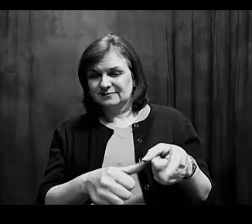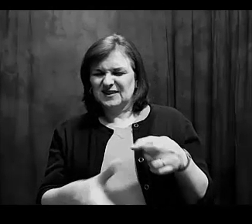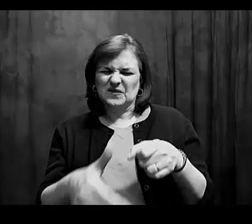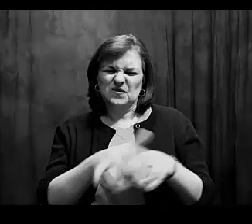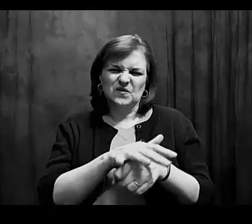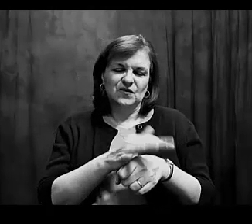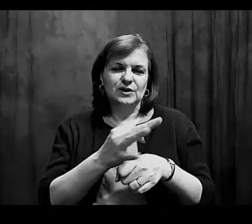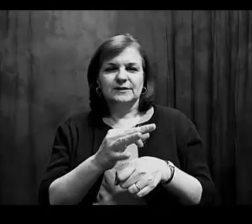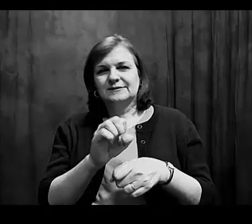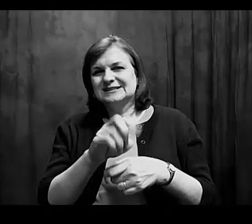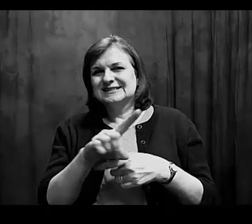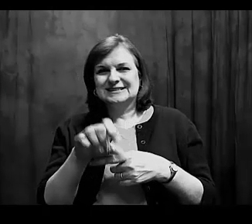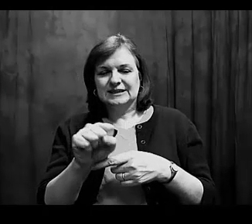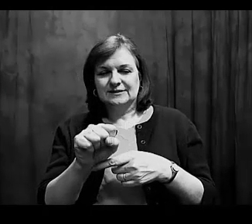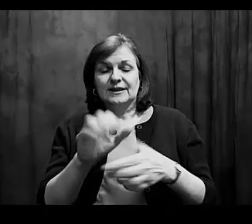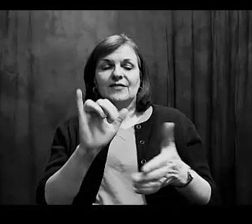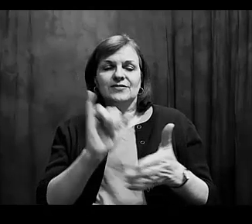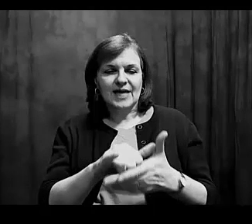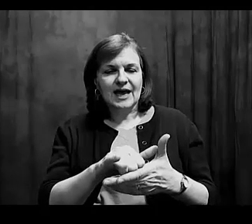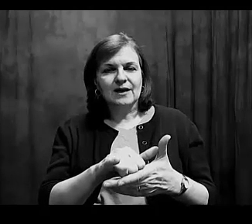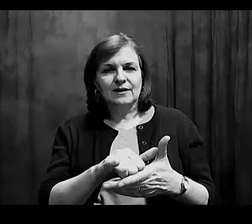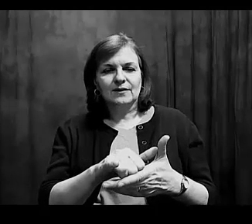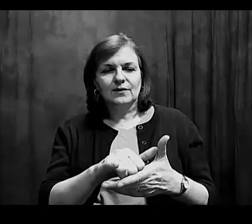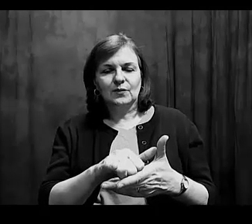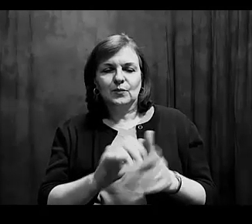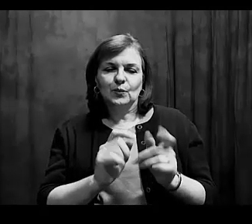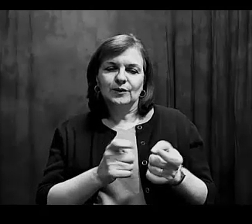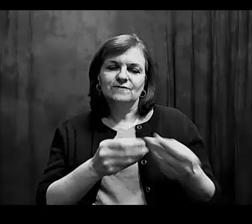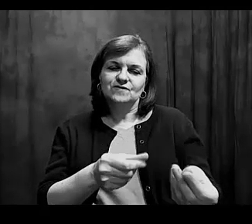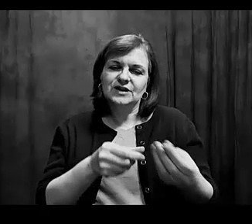full of seeds is what is actually going to give nutrients